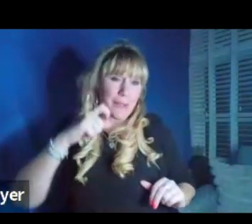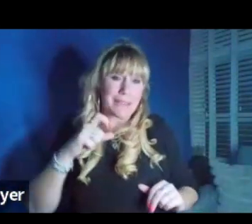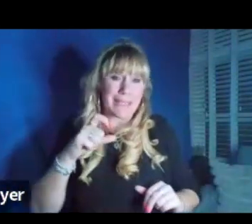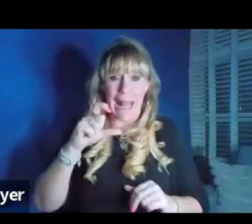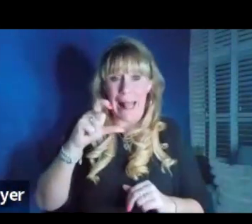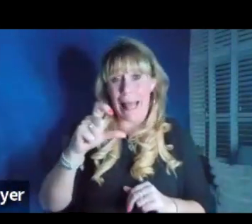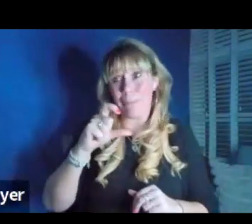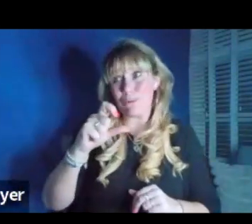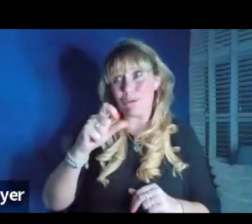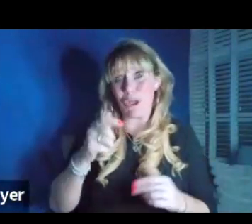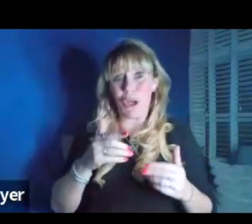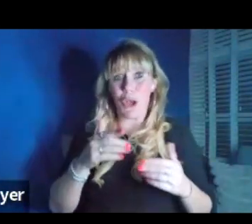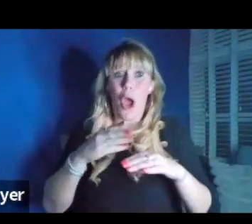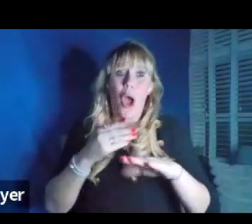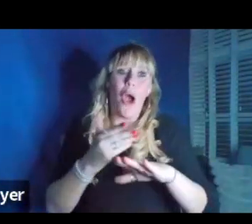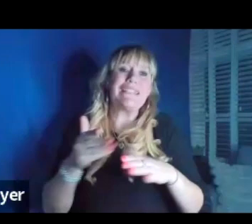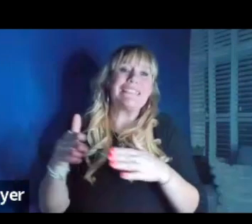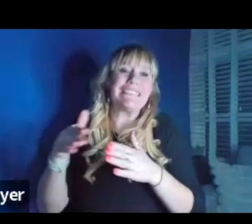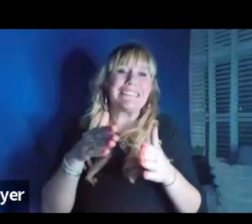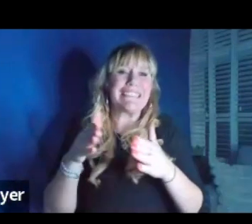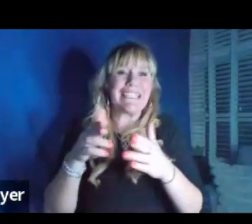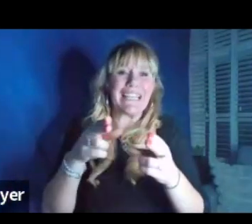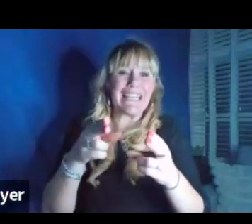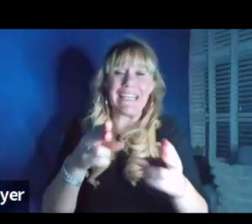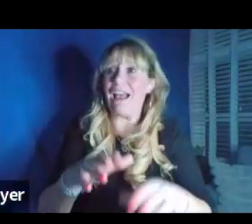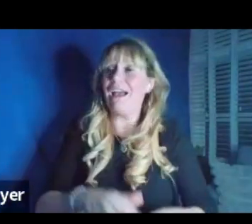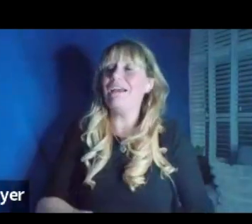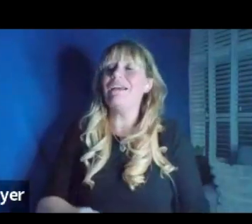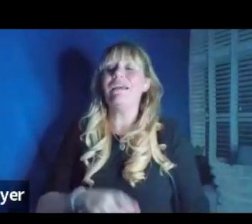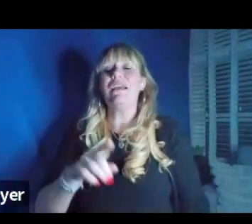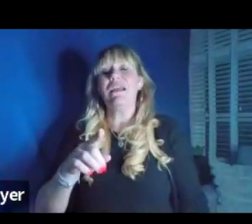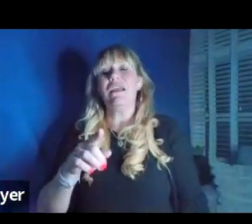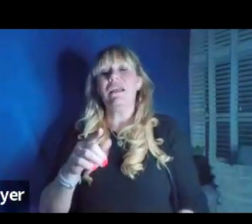Someday I'll find me a cowgirl